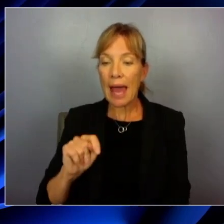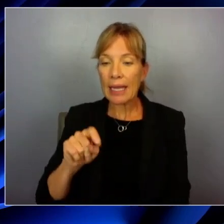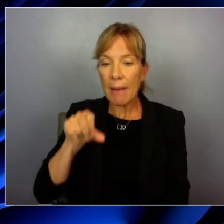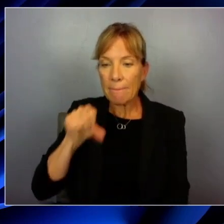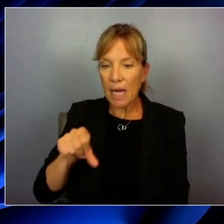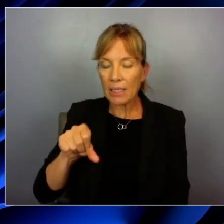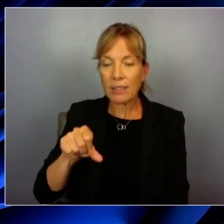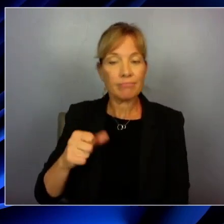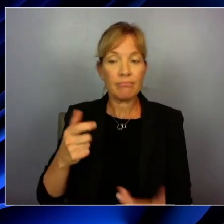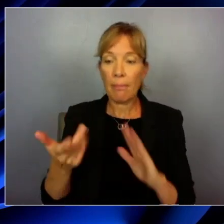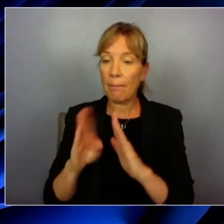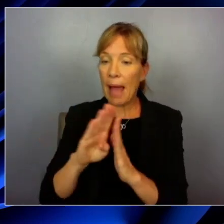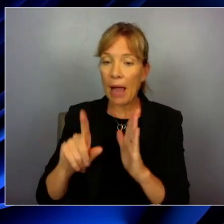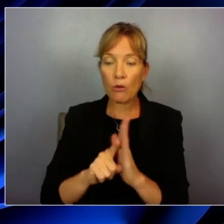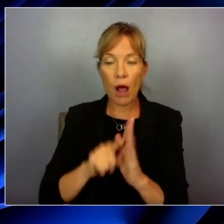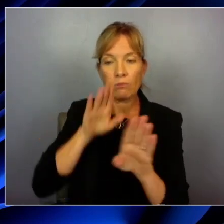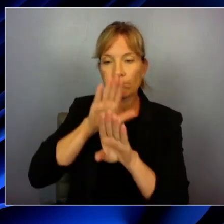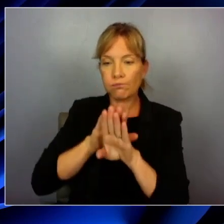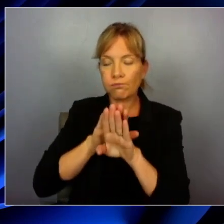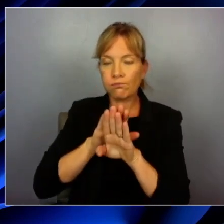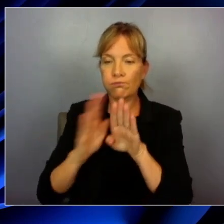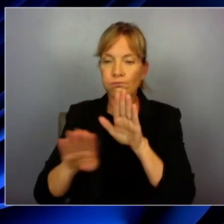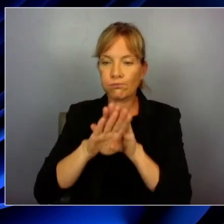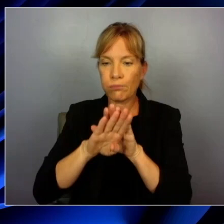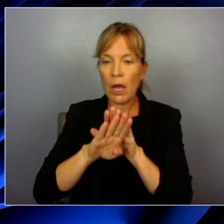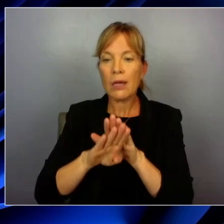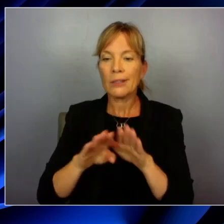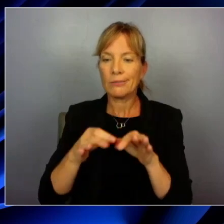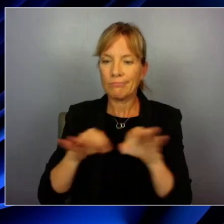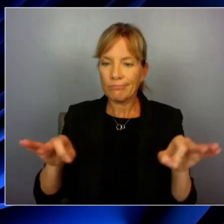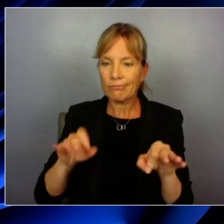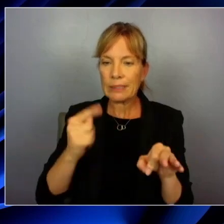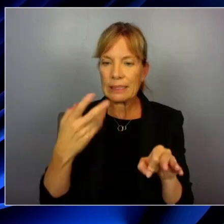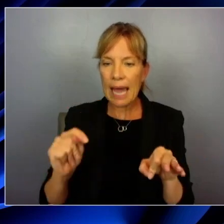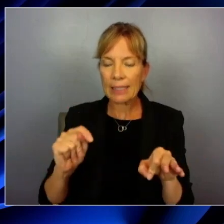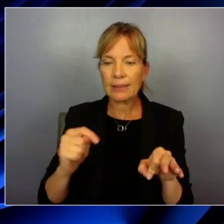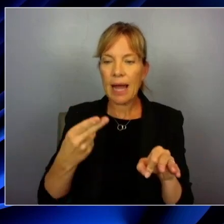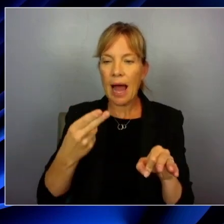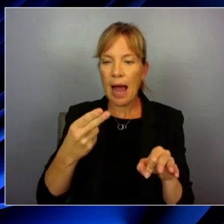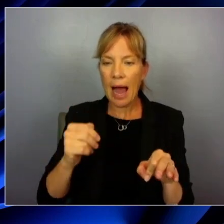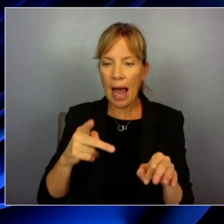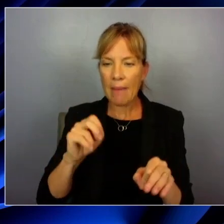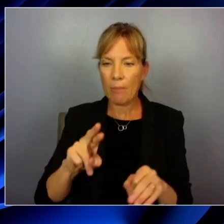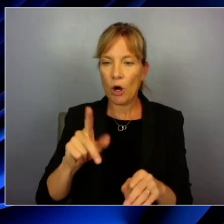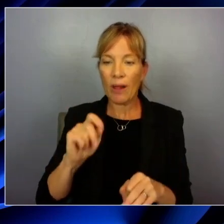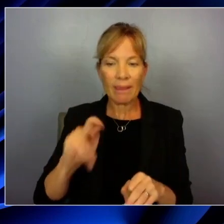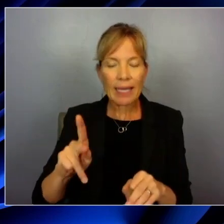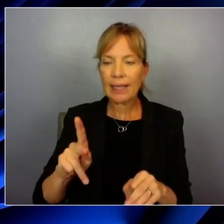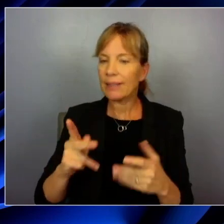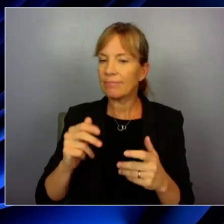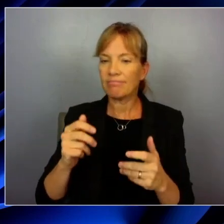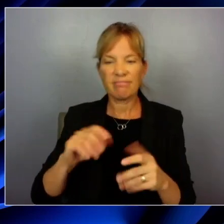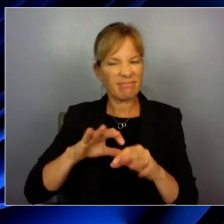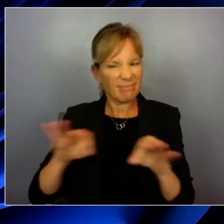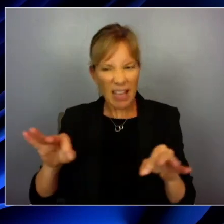You can change the color of text and hyperlink and inactive text and others and so if he wanted to save